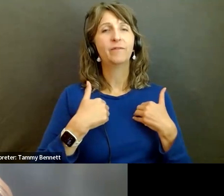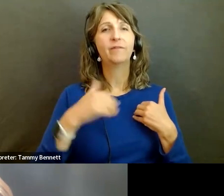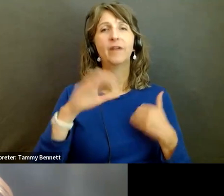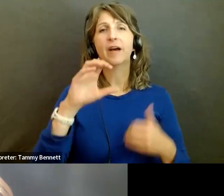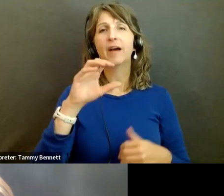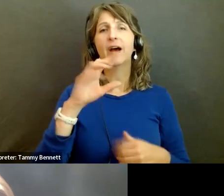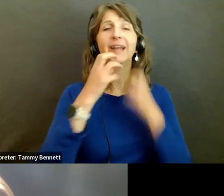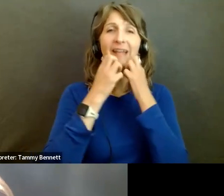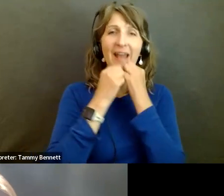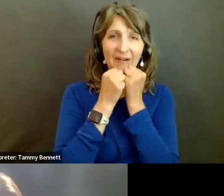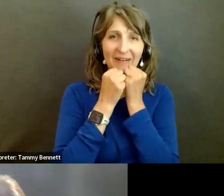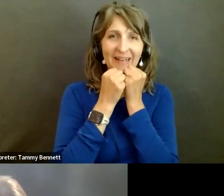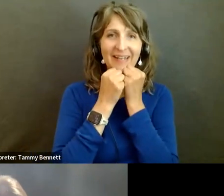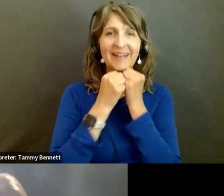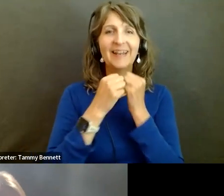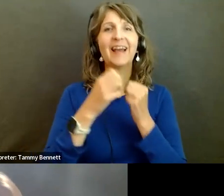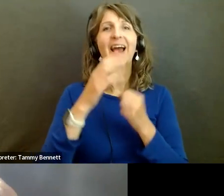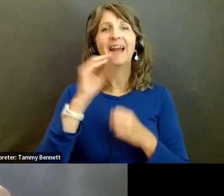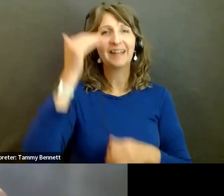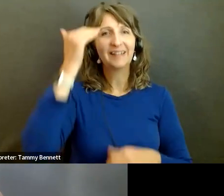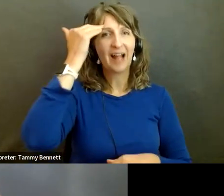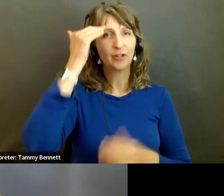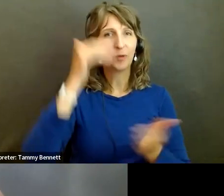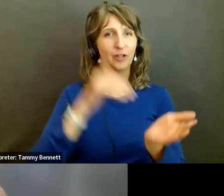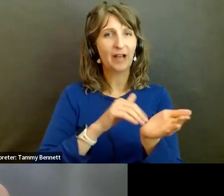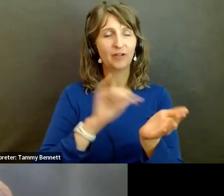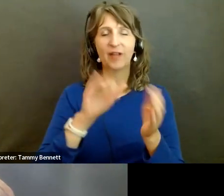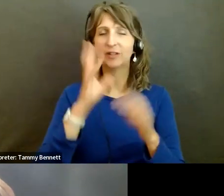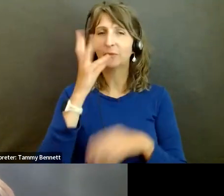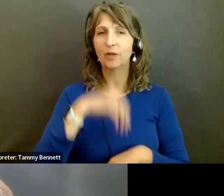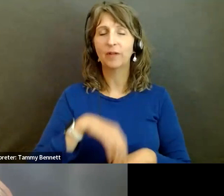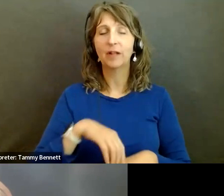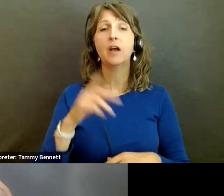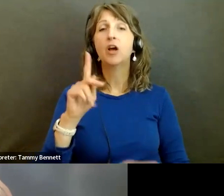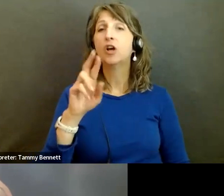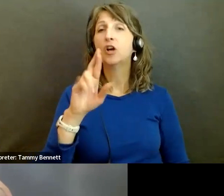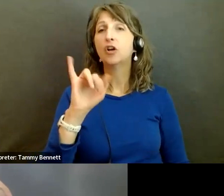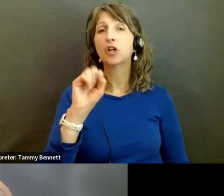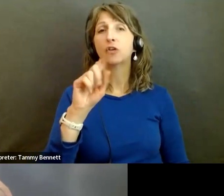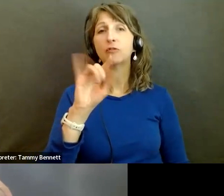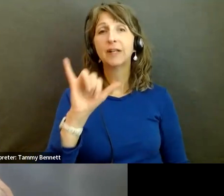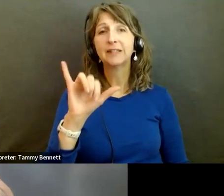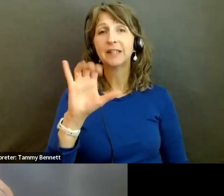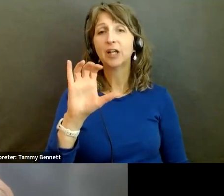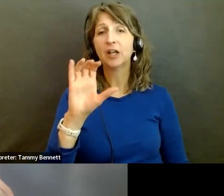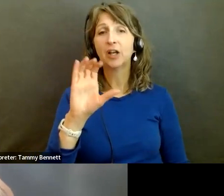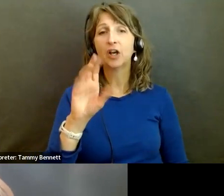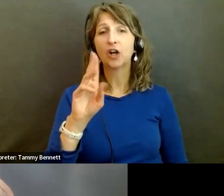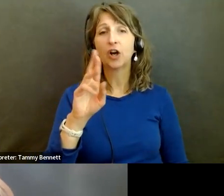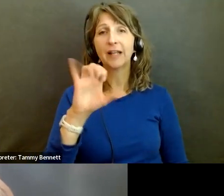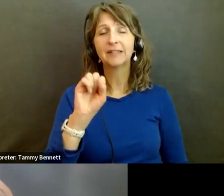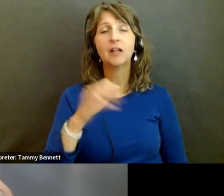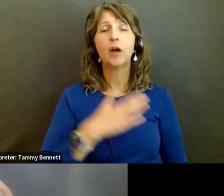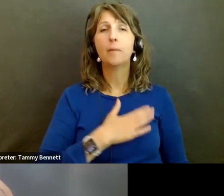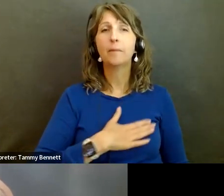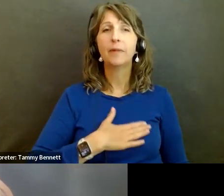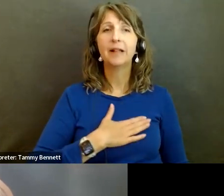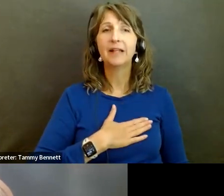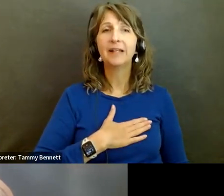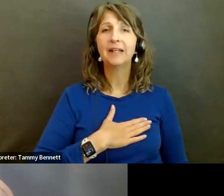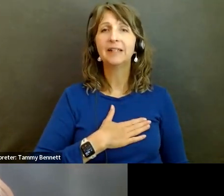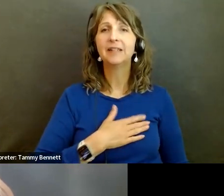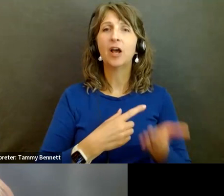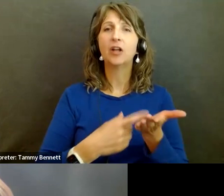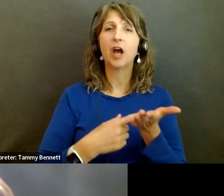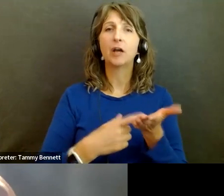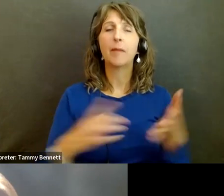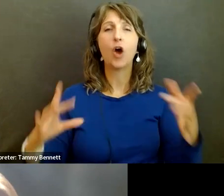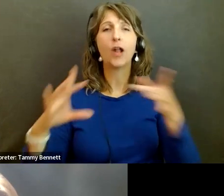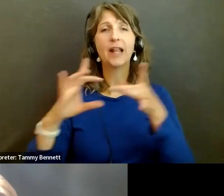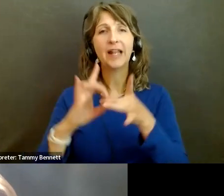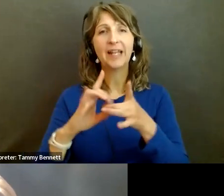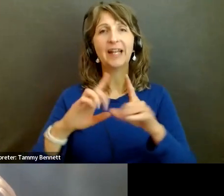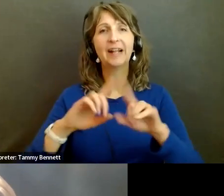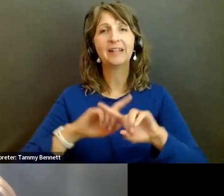You're awesome. So this is from Christy Curtis. Please address linking. Of the different networks on the My Chart app and how to.